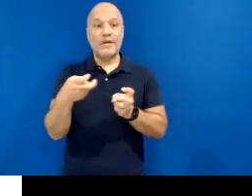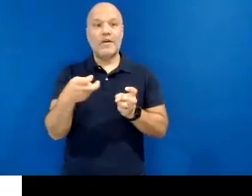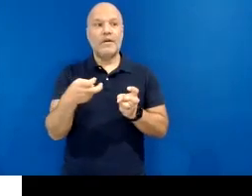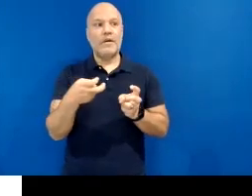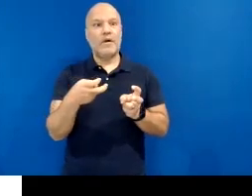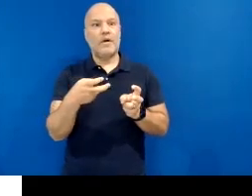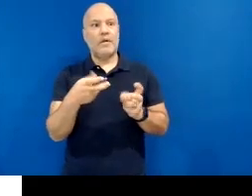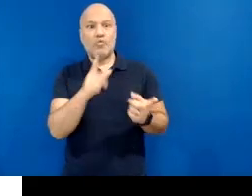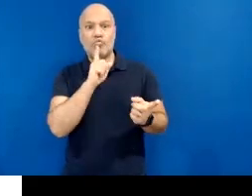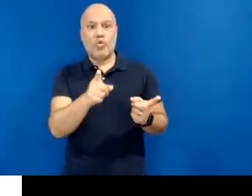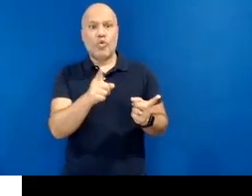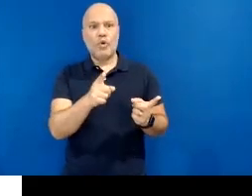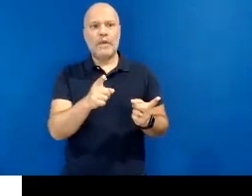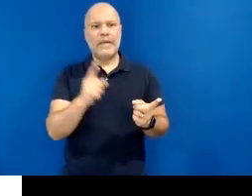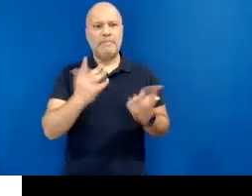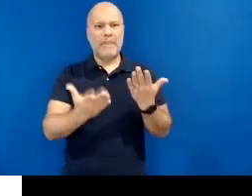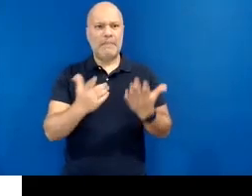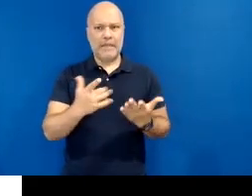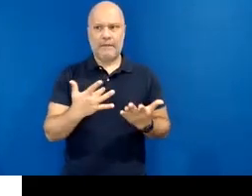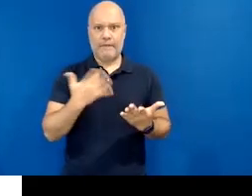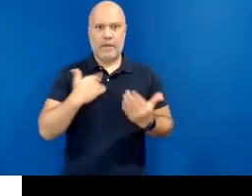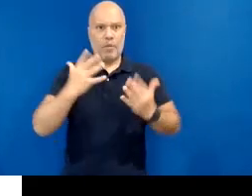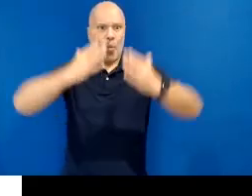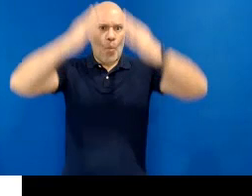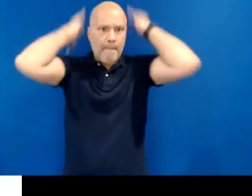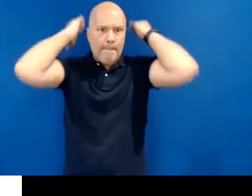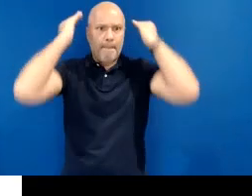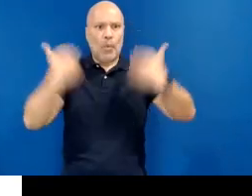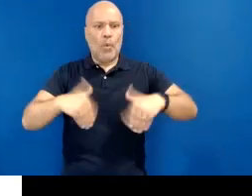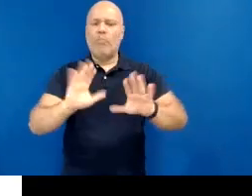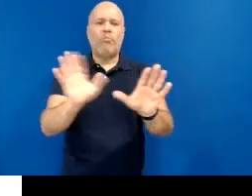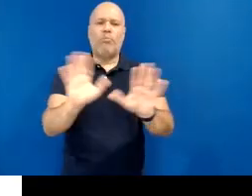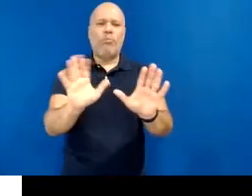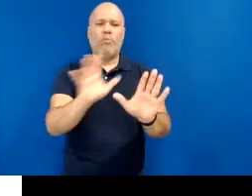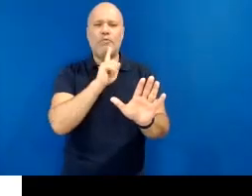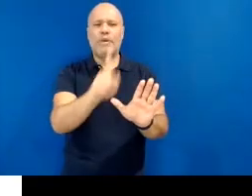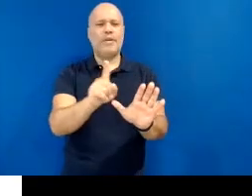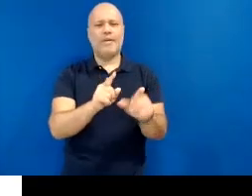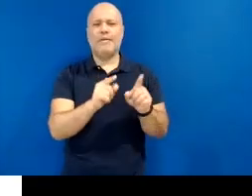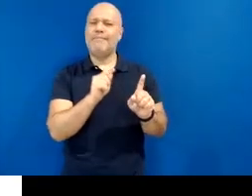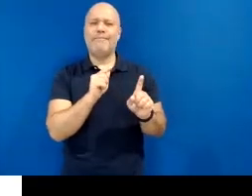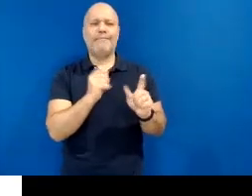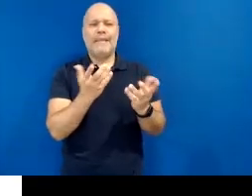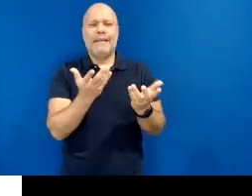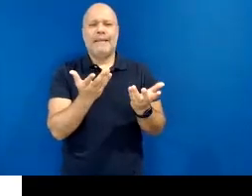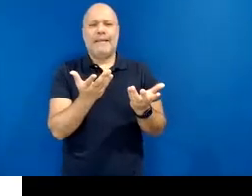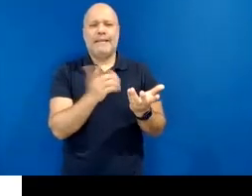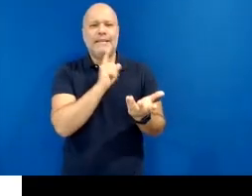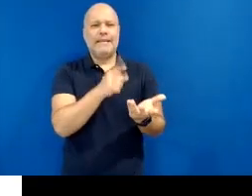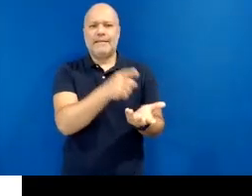while it may seem a little daunting at first, it is, you know, they're editable.